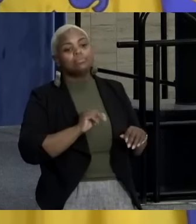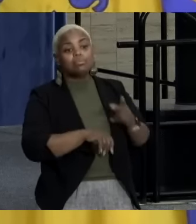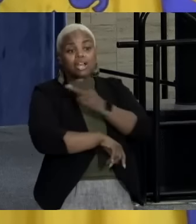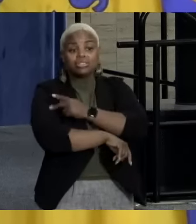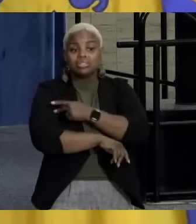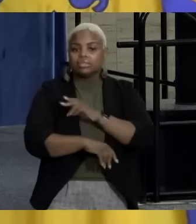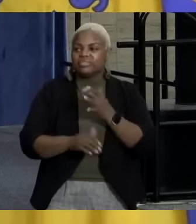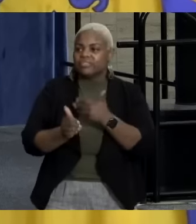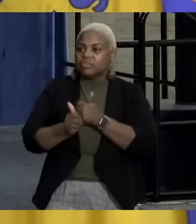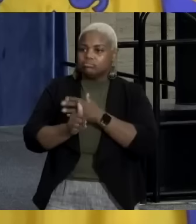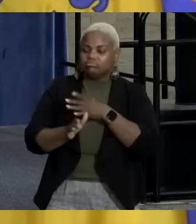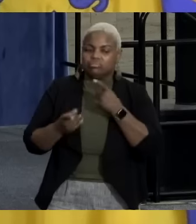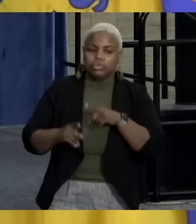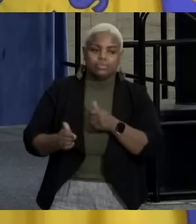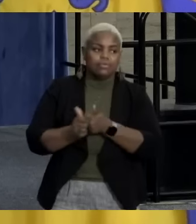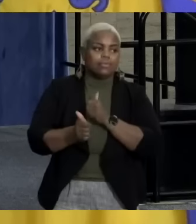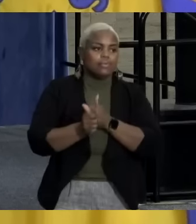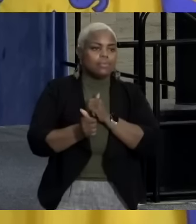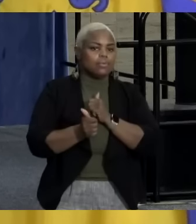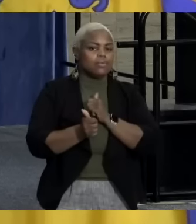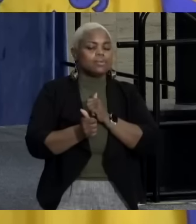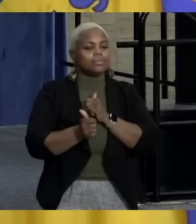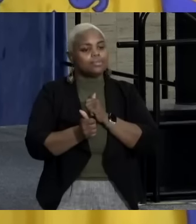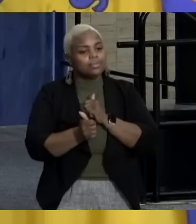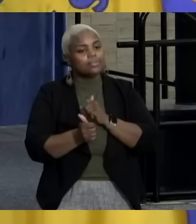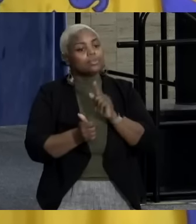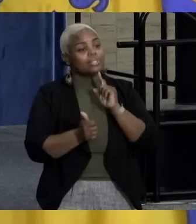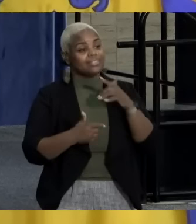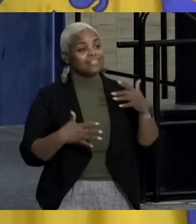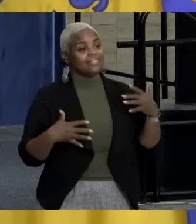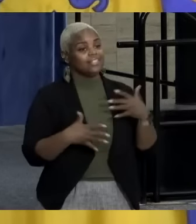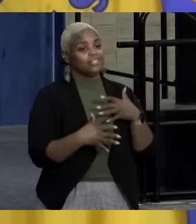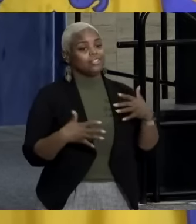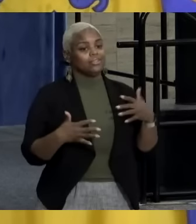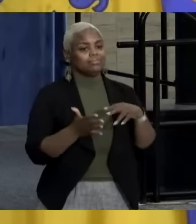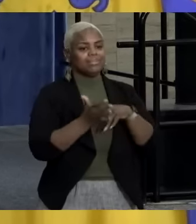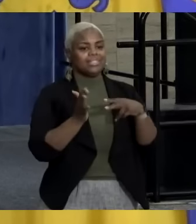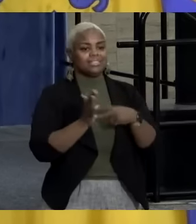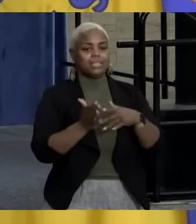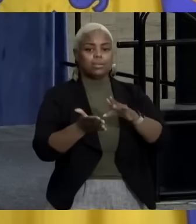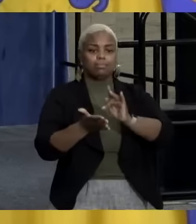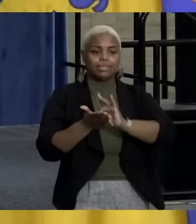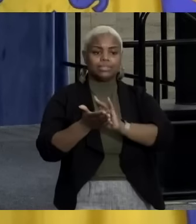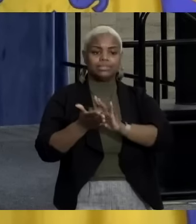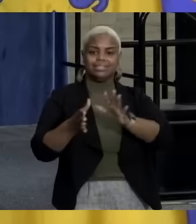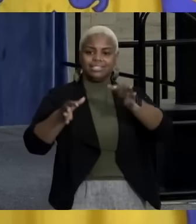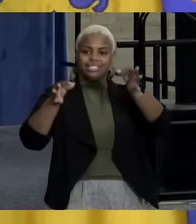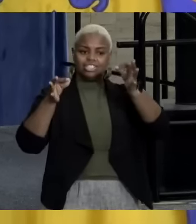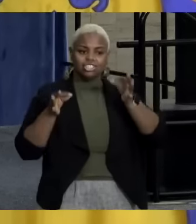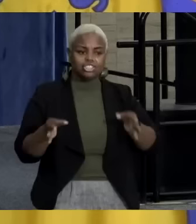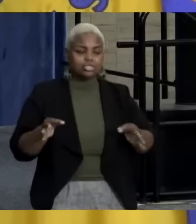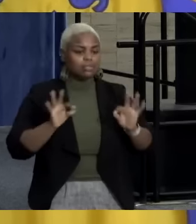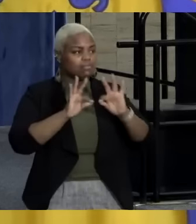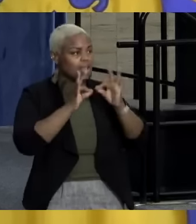products. Those fears shaped decades of medical guidance, family decisions, and FDA policy.